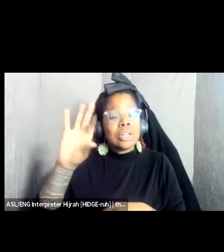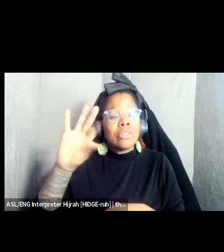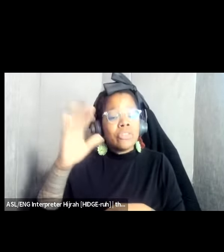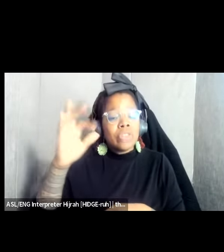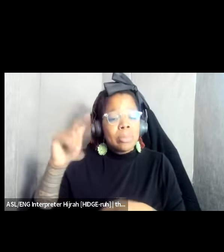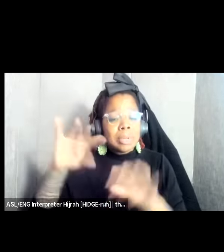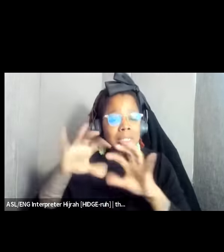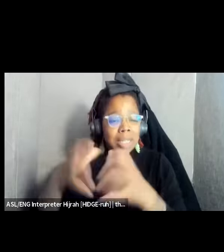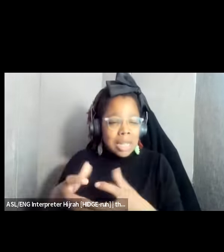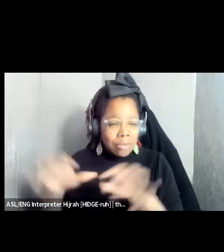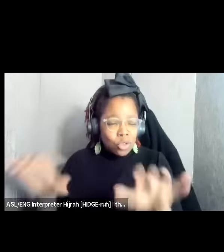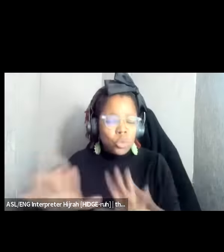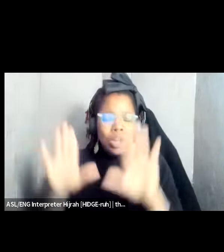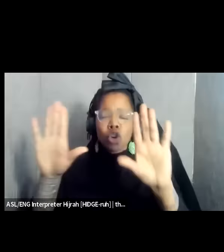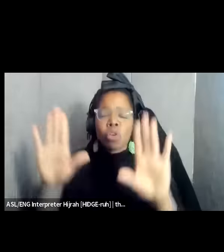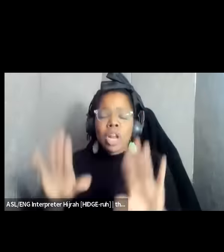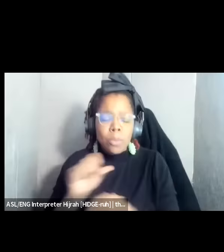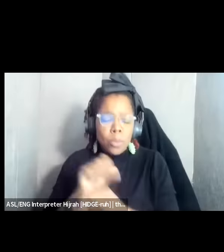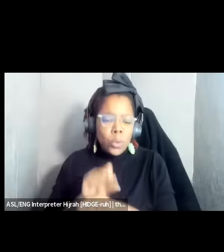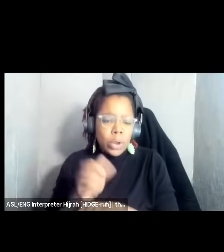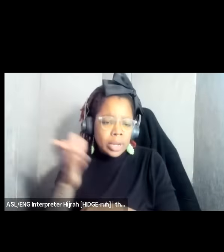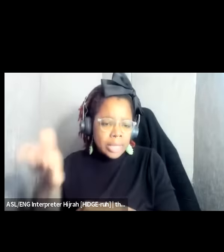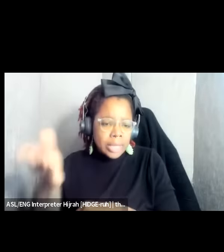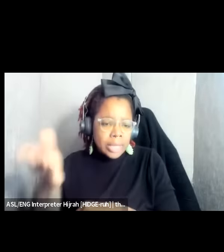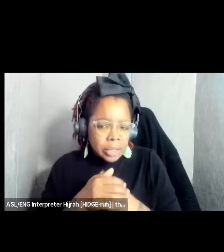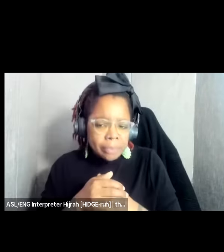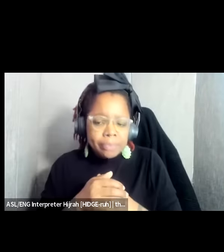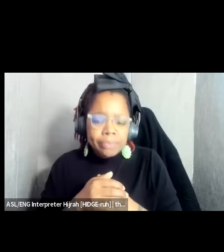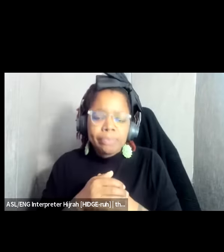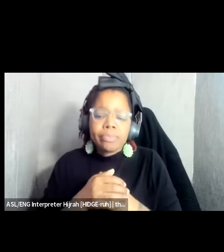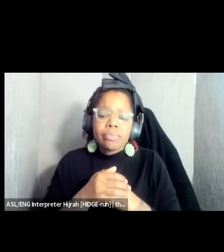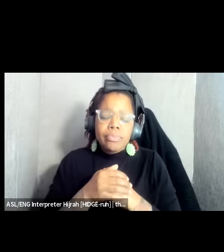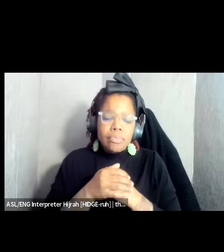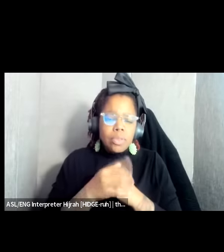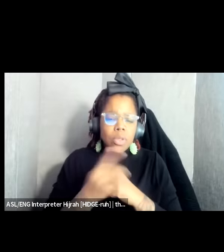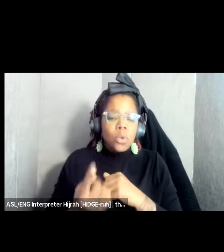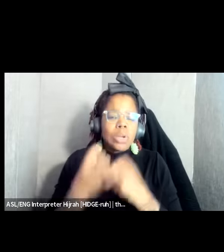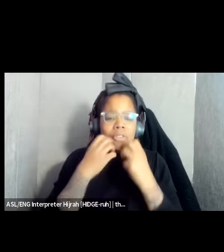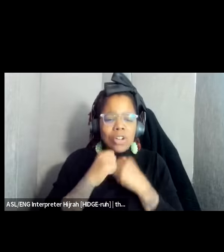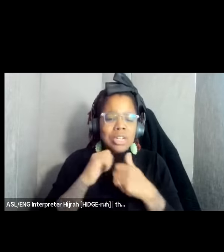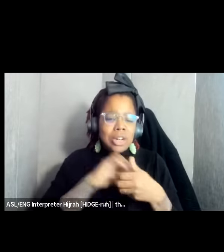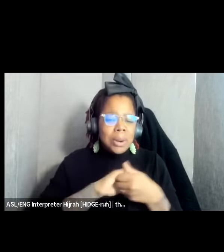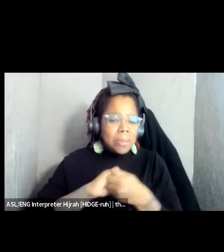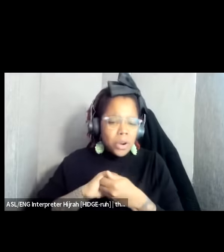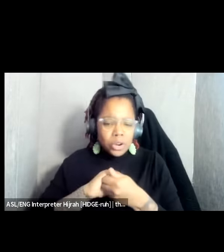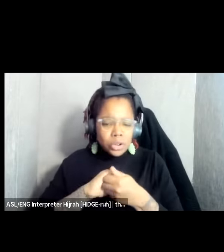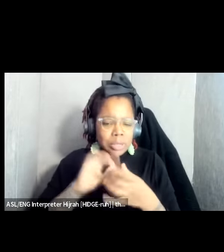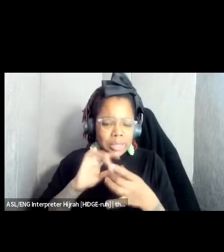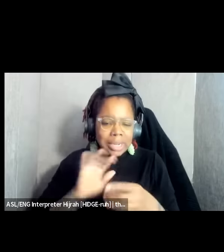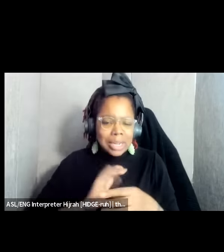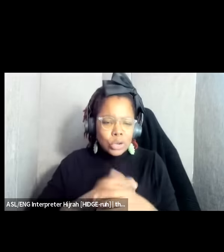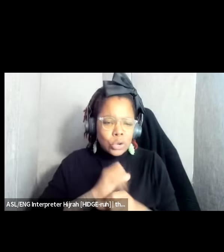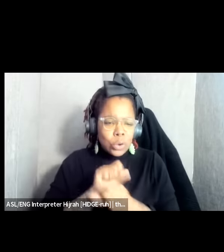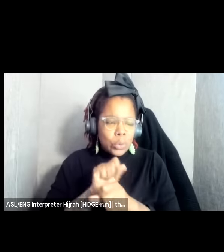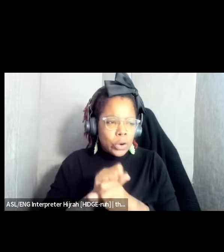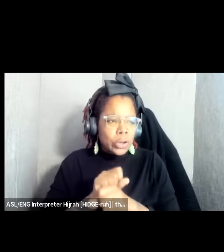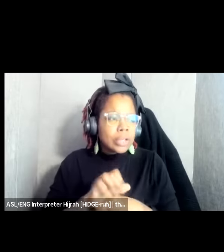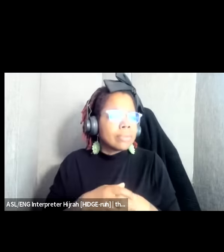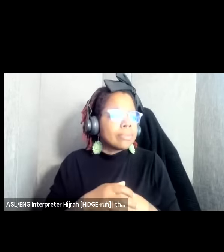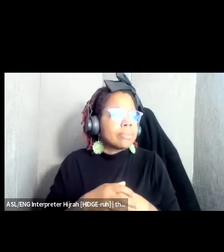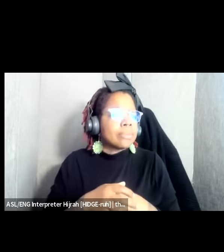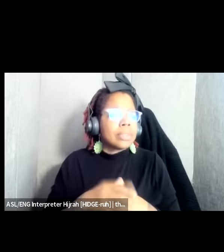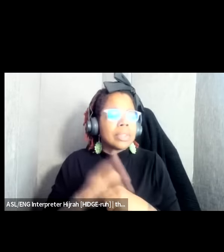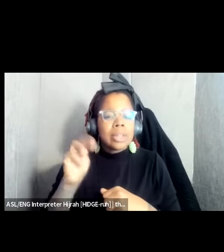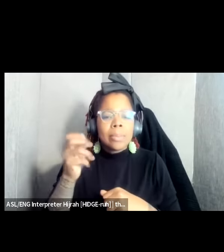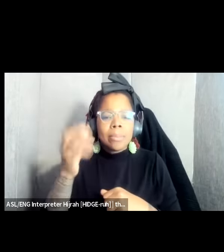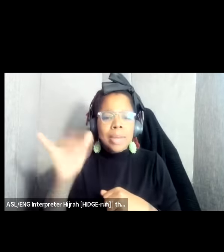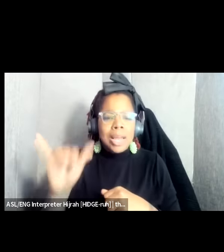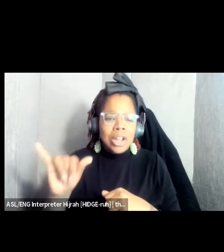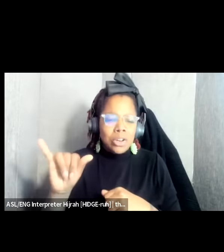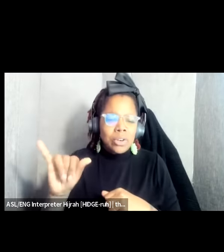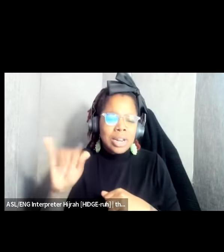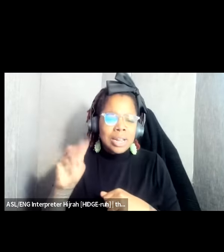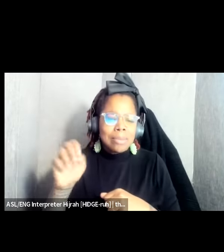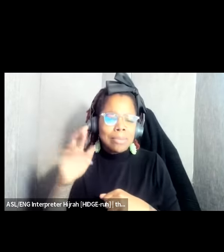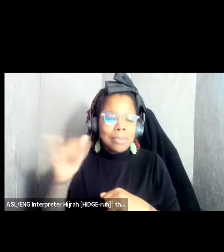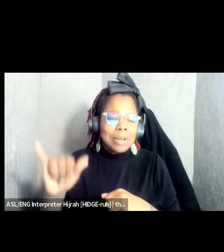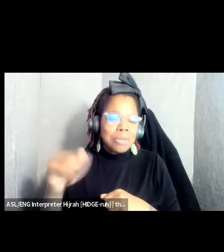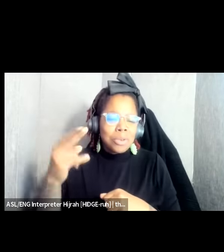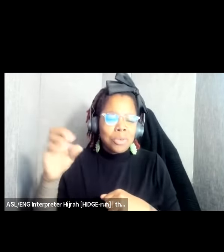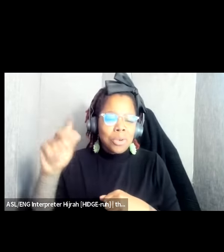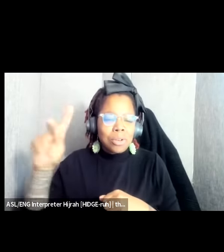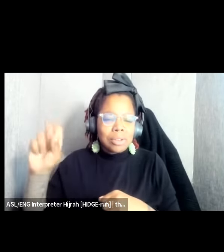in Haiti um and one of our dear Partners in in the work that we do Mary Mary hops um help us